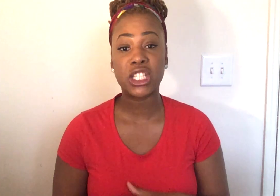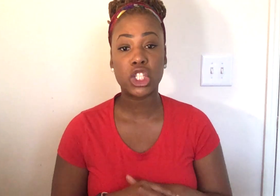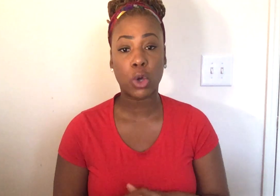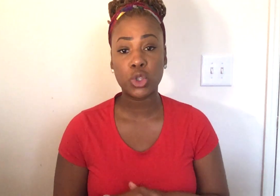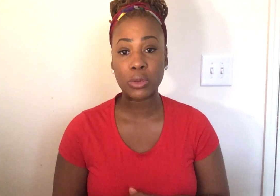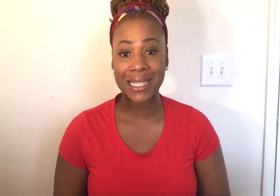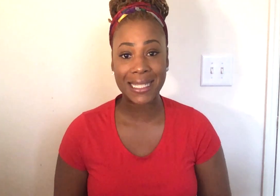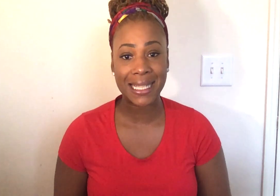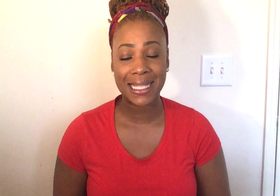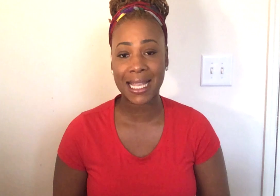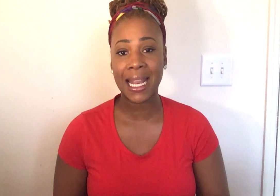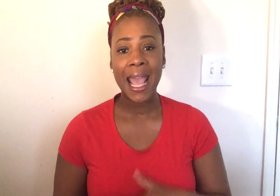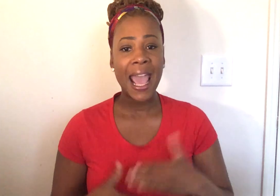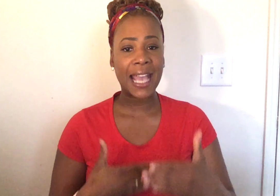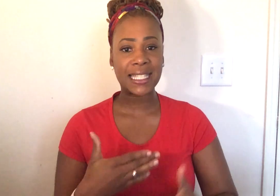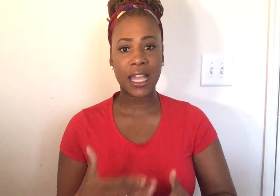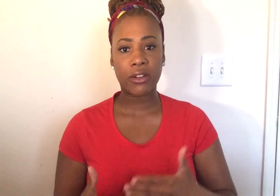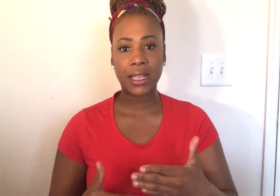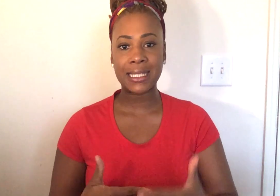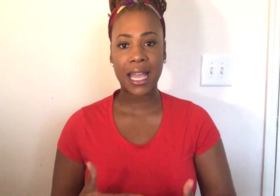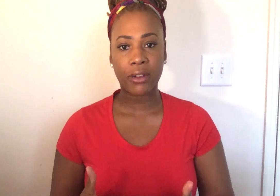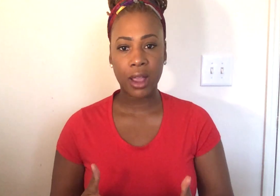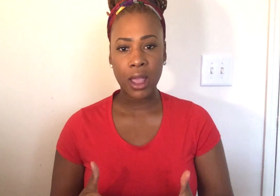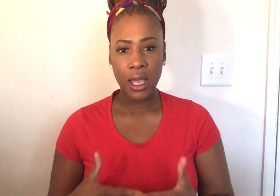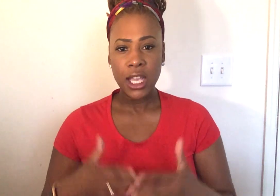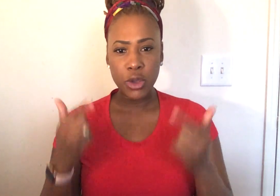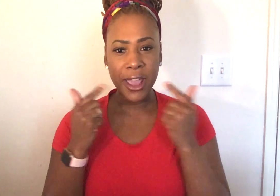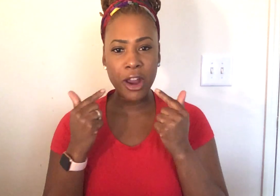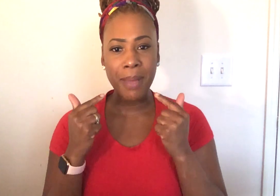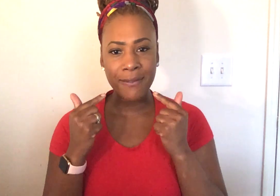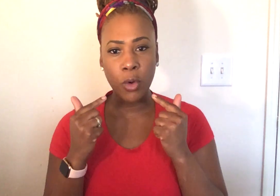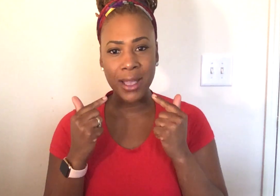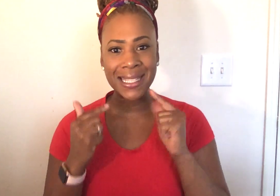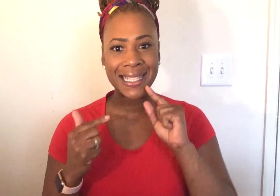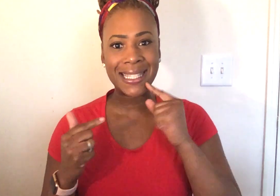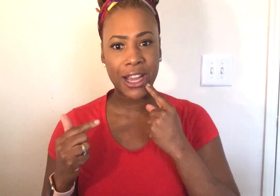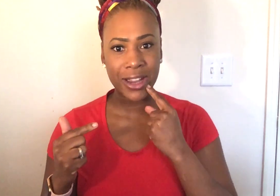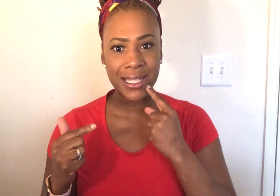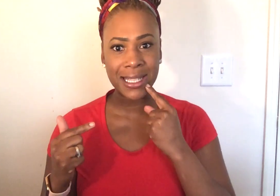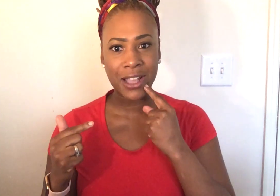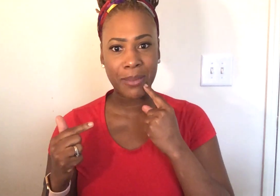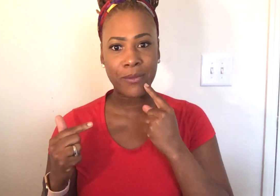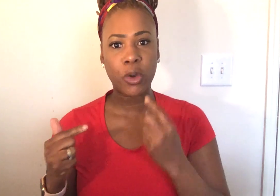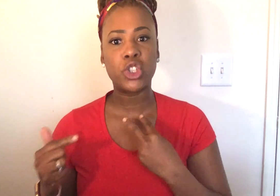social distancing etc etc you hear my voice the seriousness of my voice you